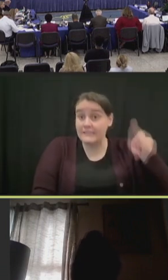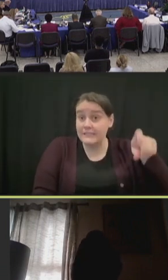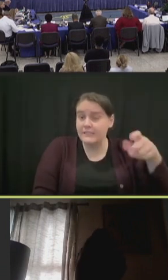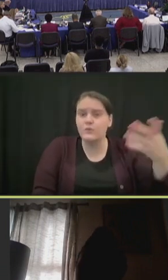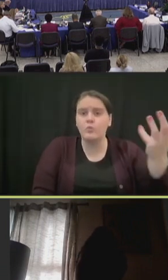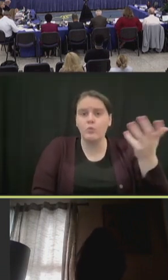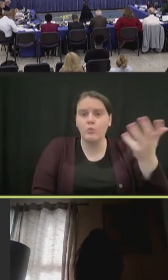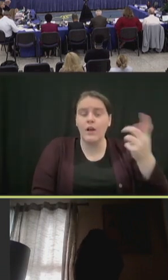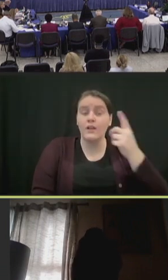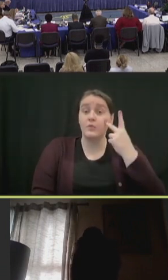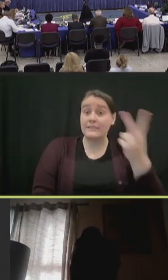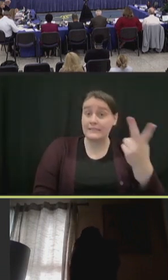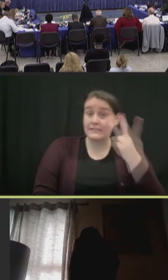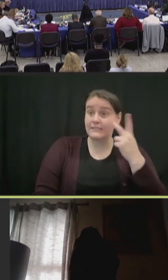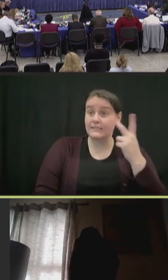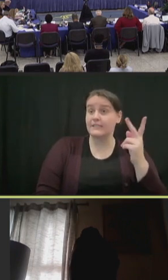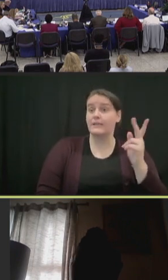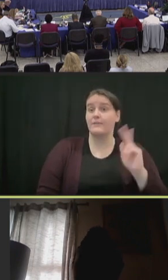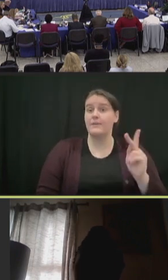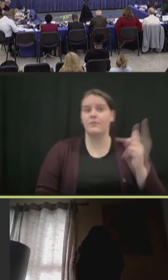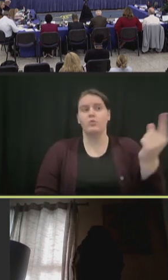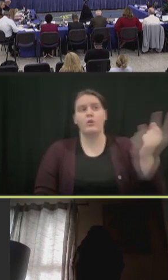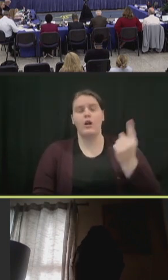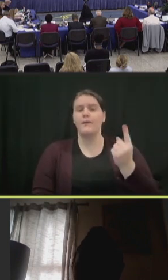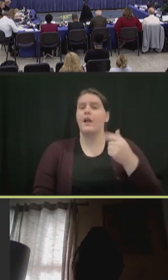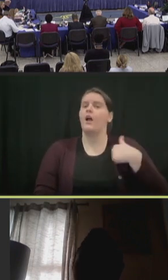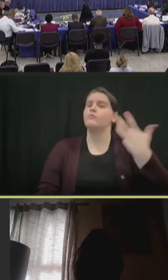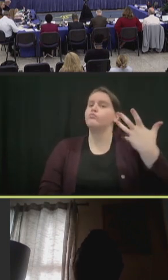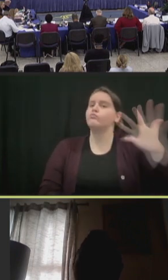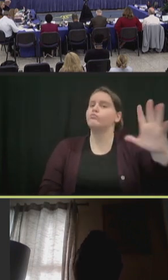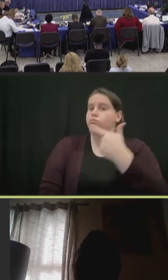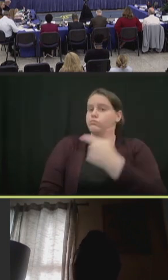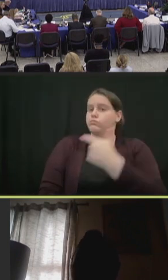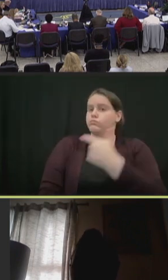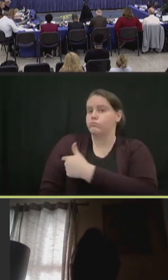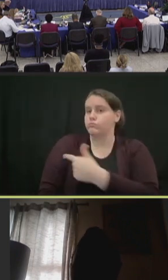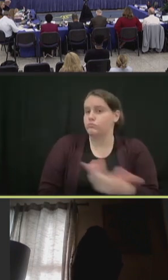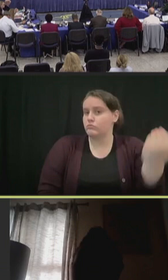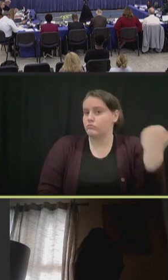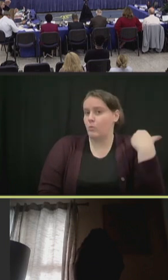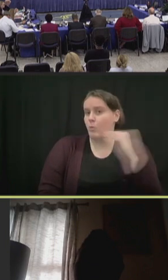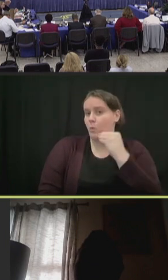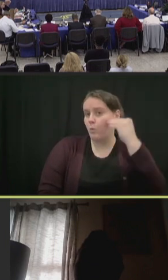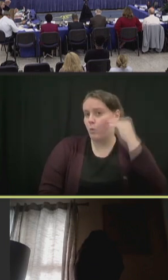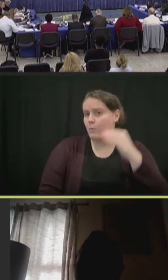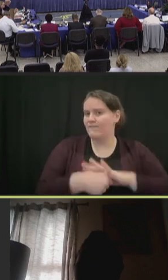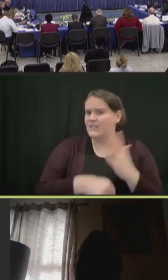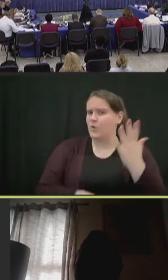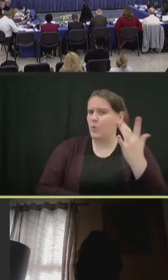"I had -- I already had COVID vaccines back home. Why do I need another one?" So,